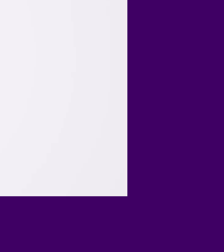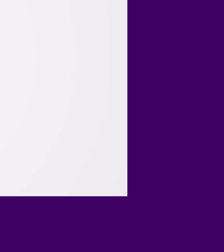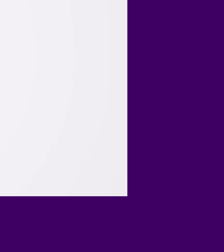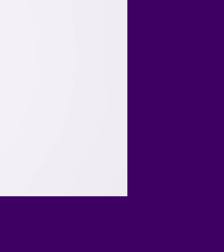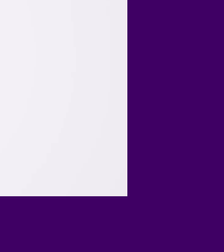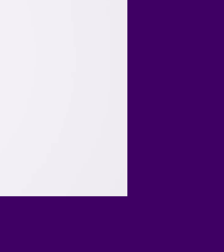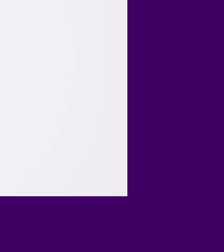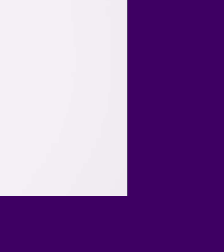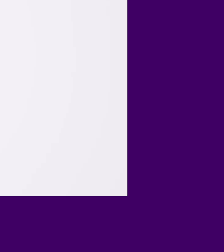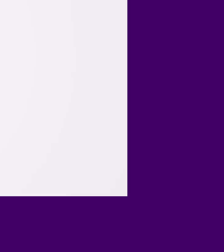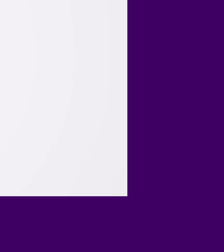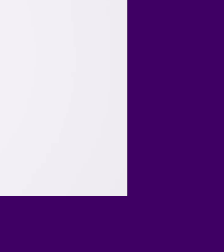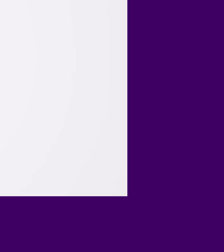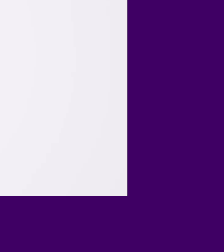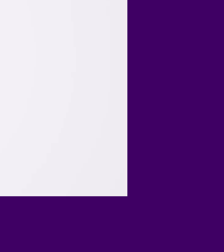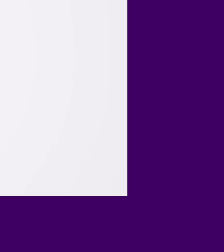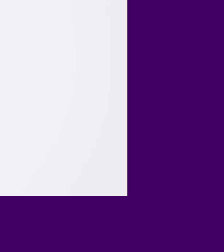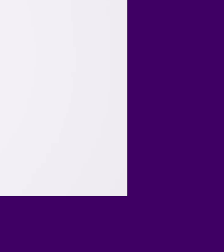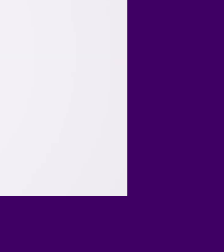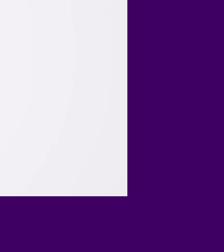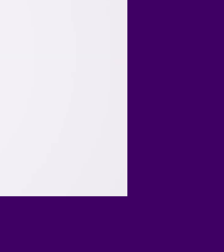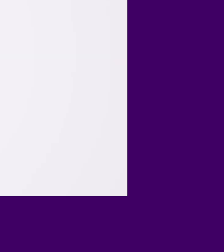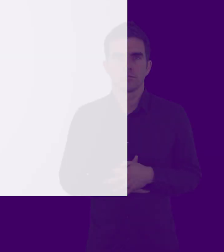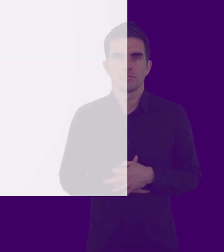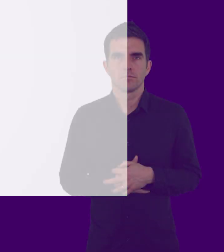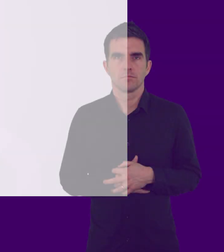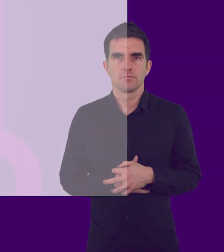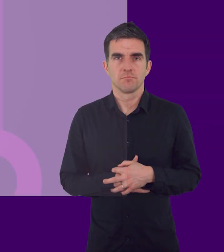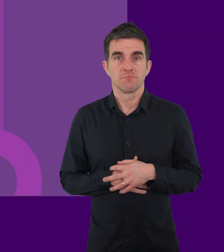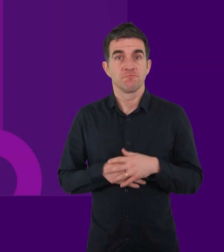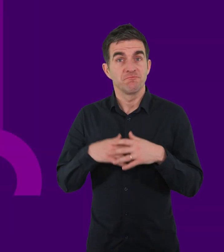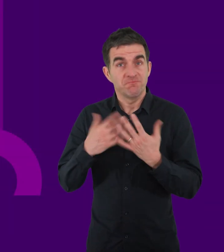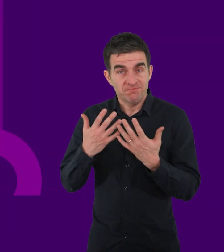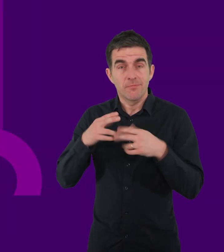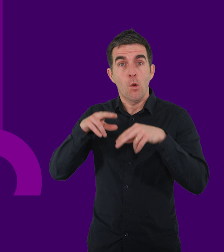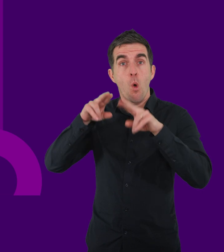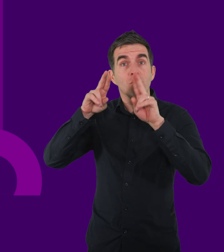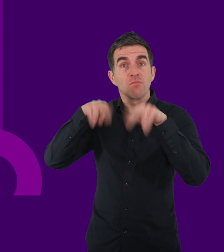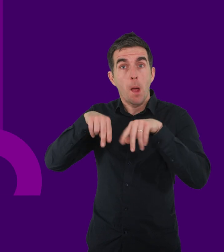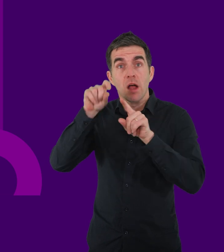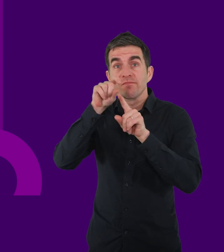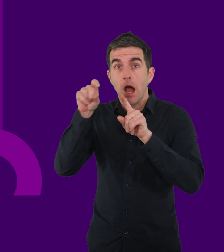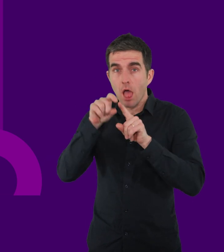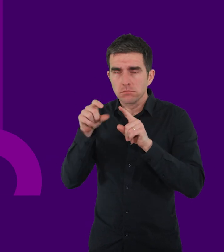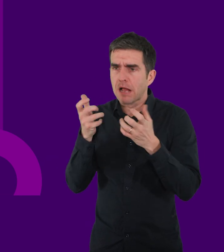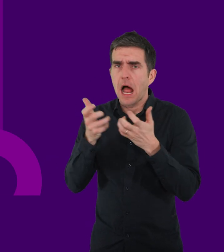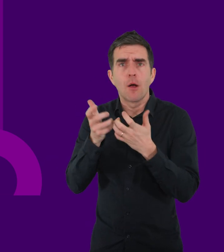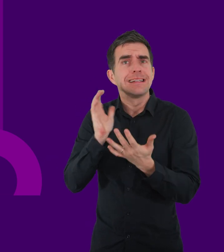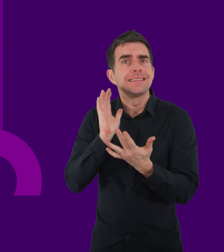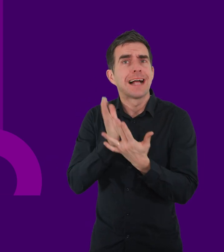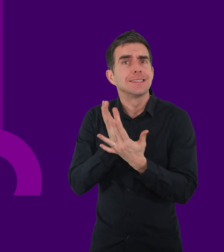[logo whooshes in] TetraLogical [logo whooshes out] Accessible building blocks for web: form fields